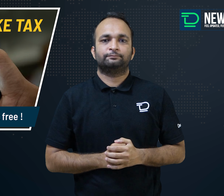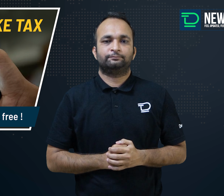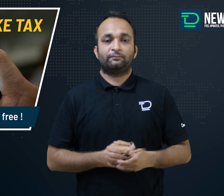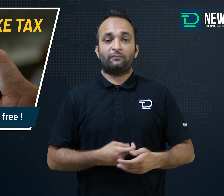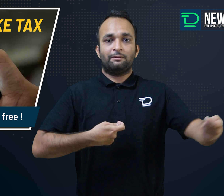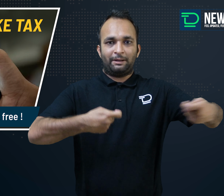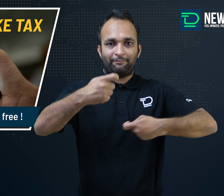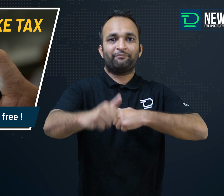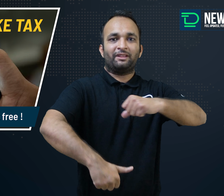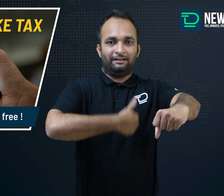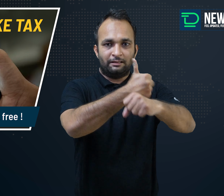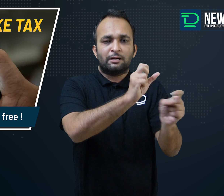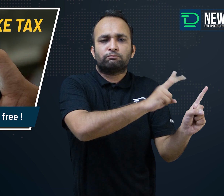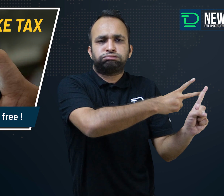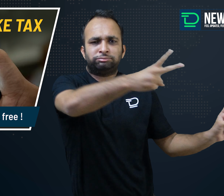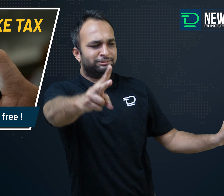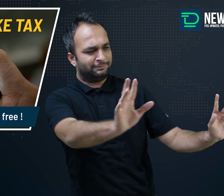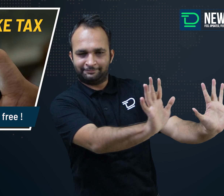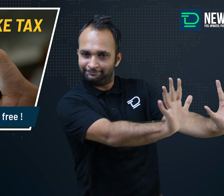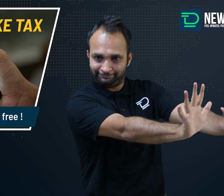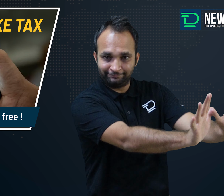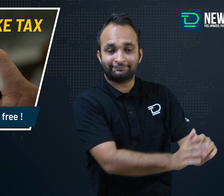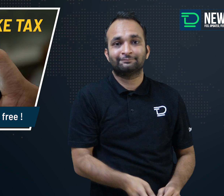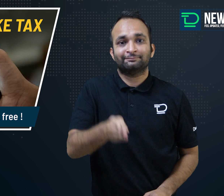The change is for merchants (Business people)